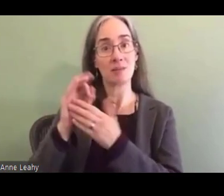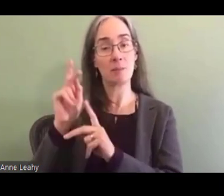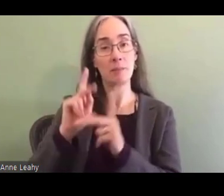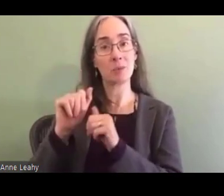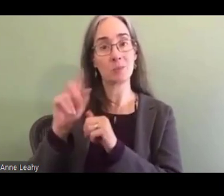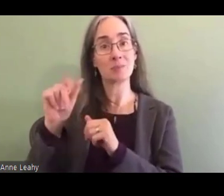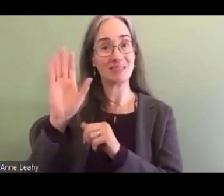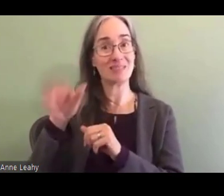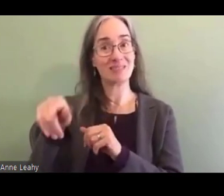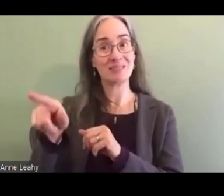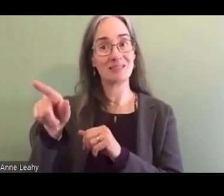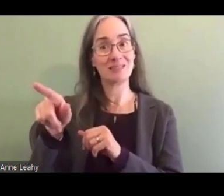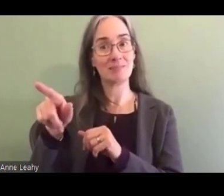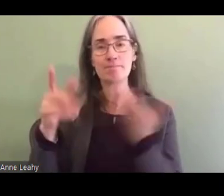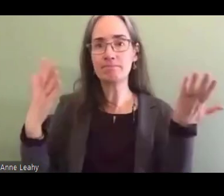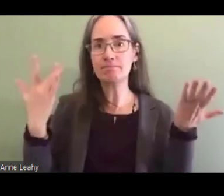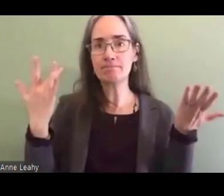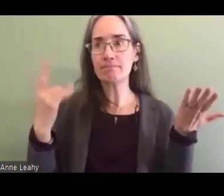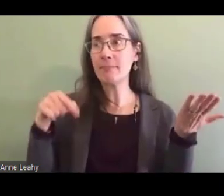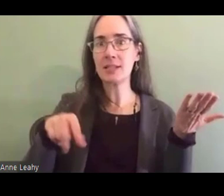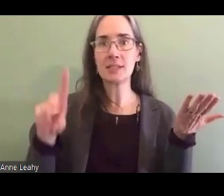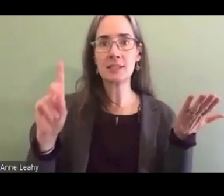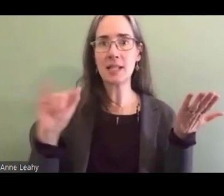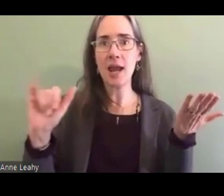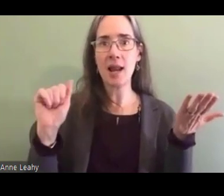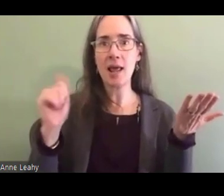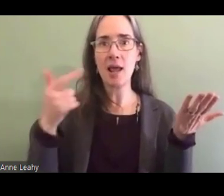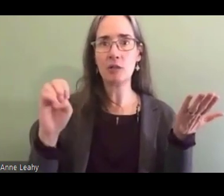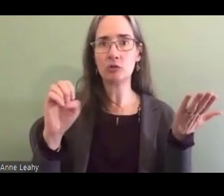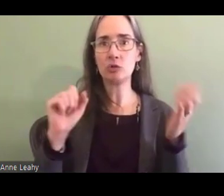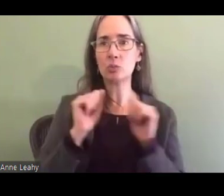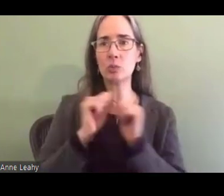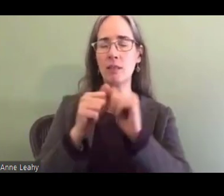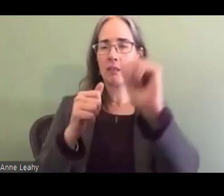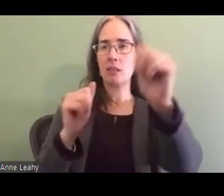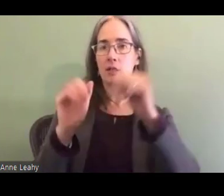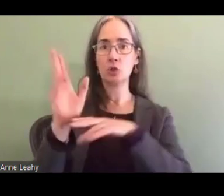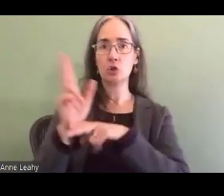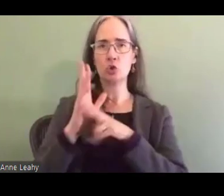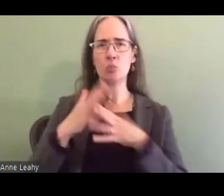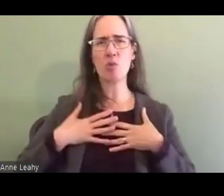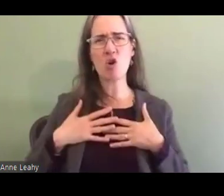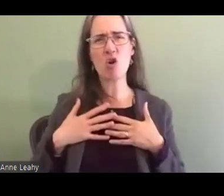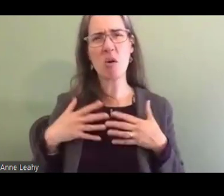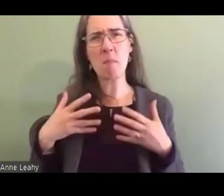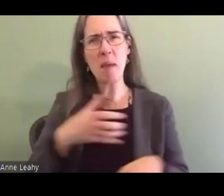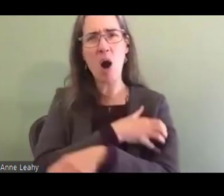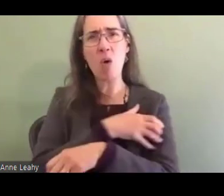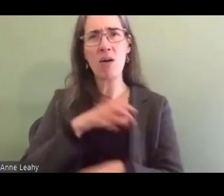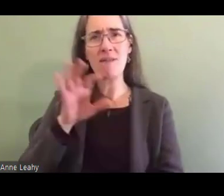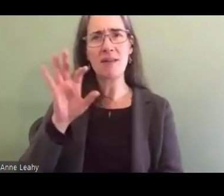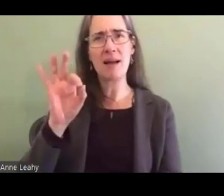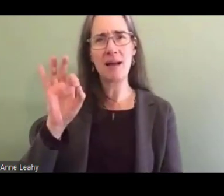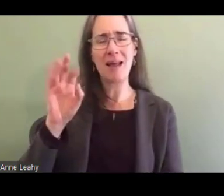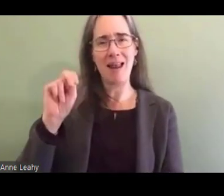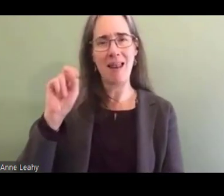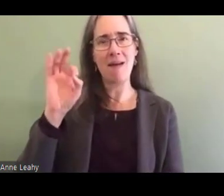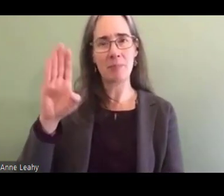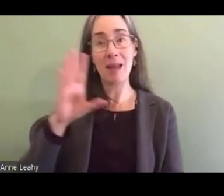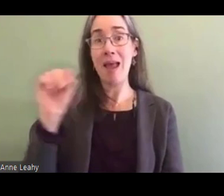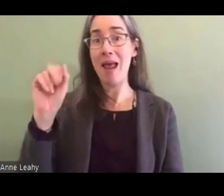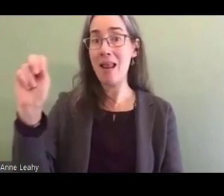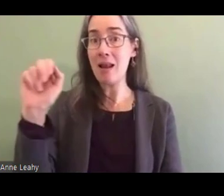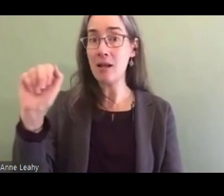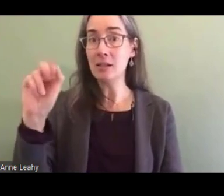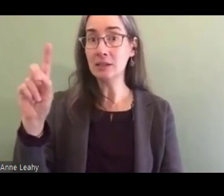Why, in this day and age, with the consumer power of the NFB and the NAD,